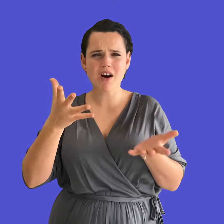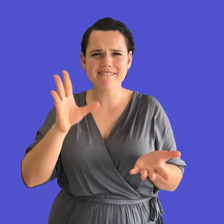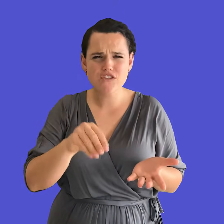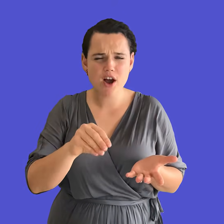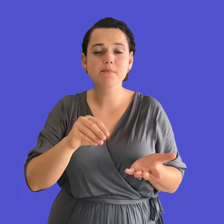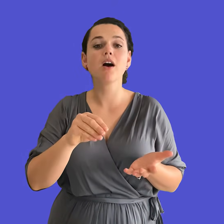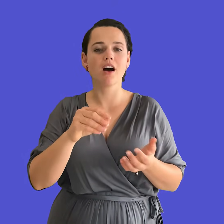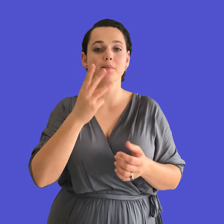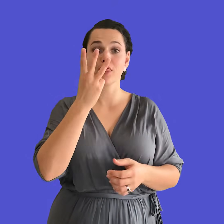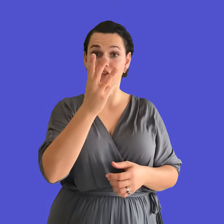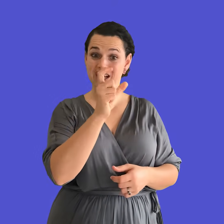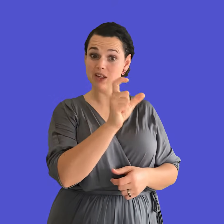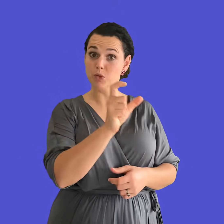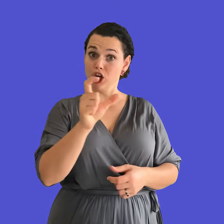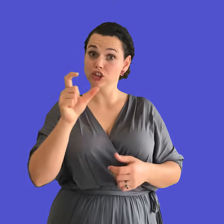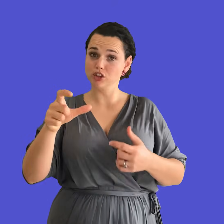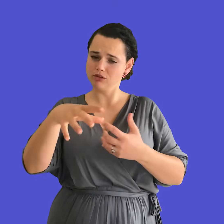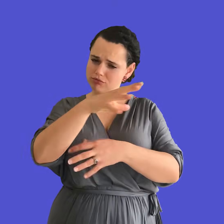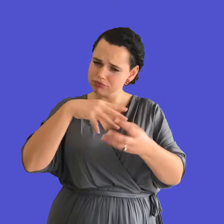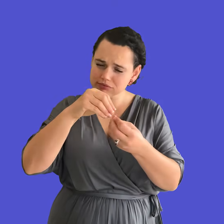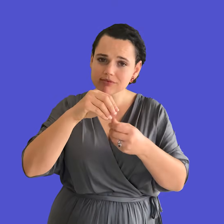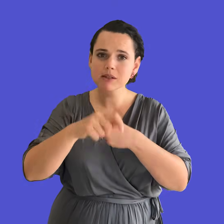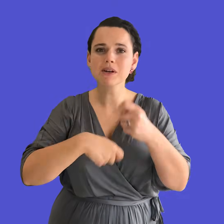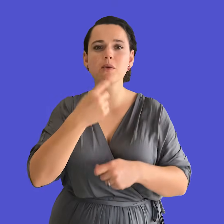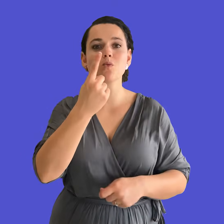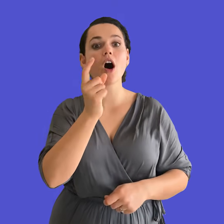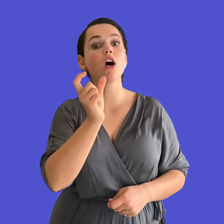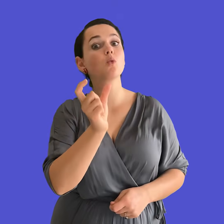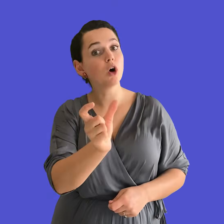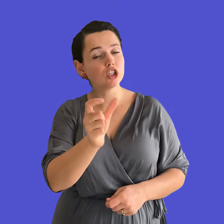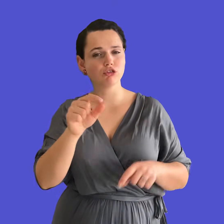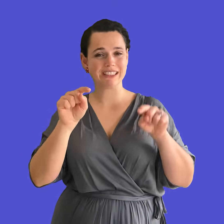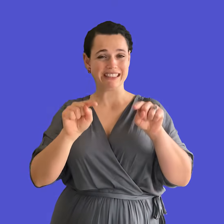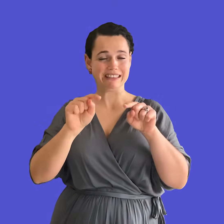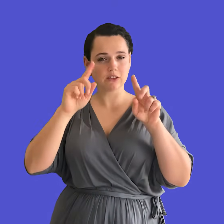The word Auslan is actually a portmanteau of three words